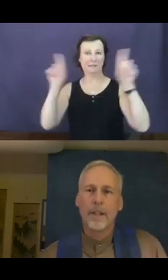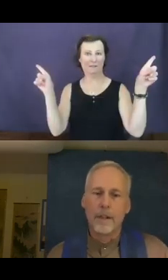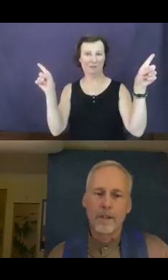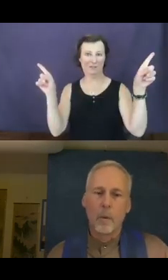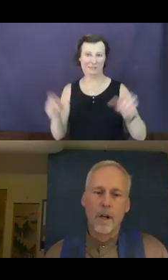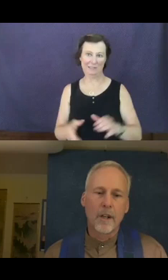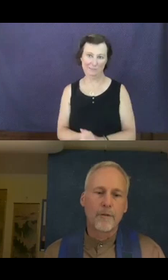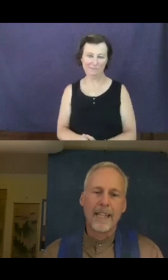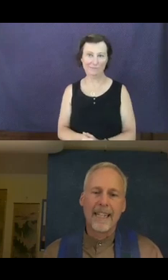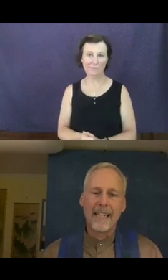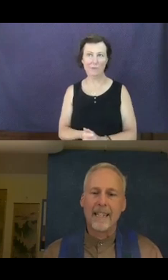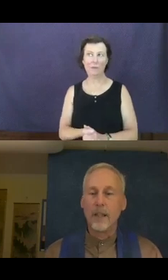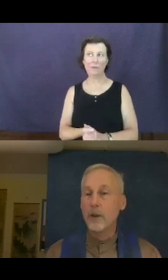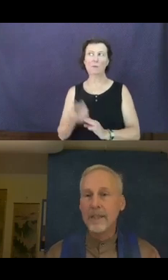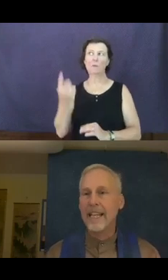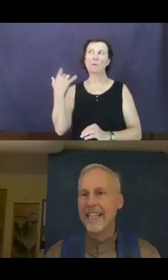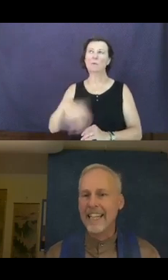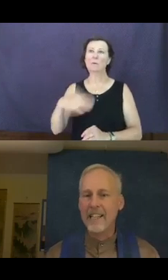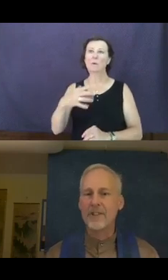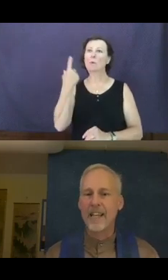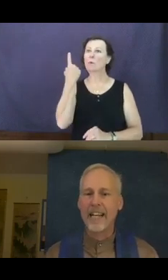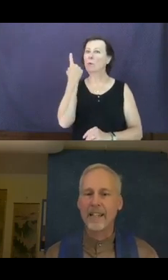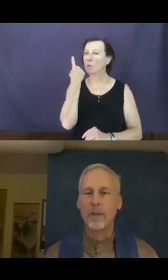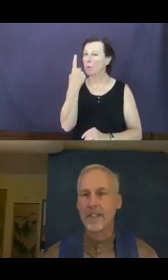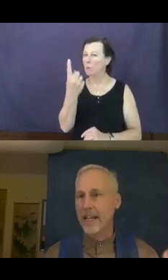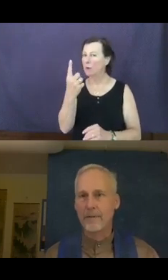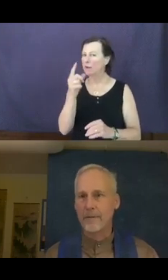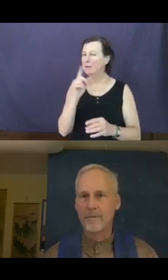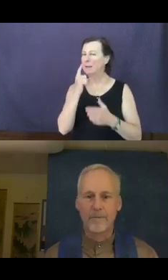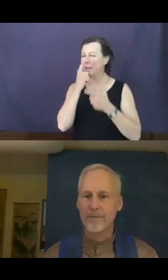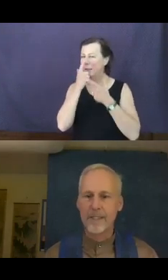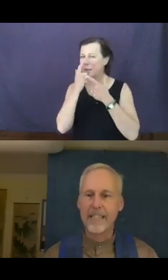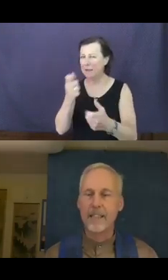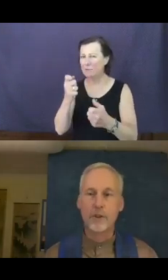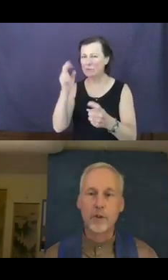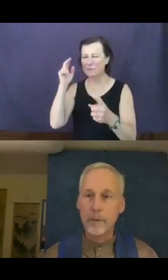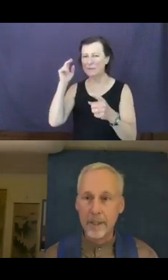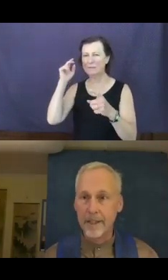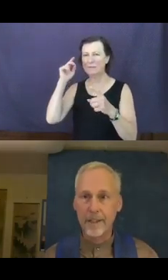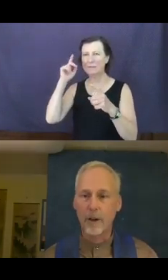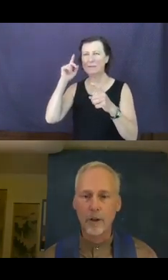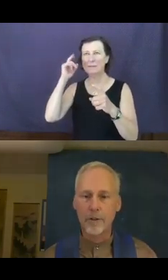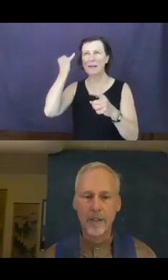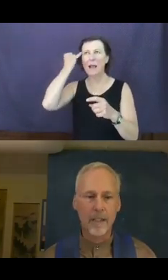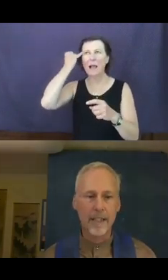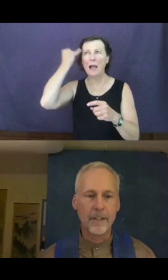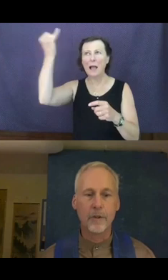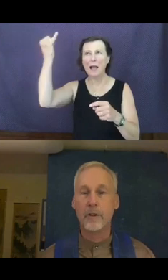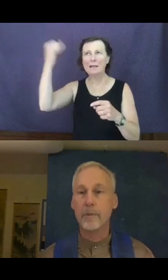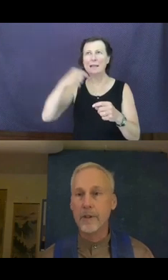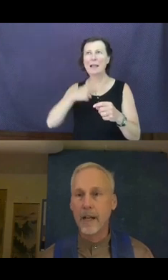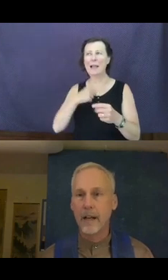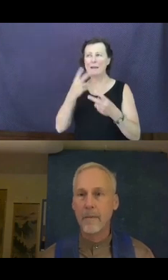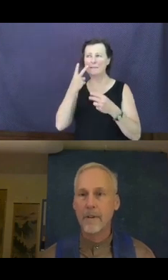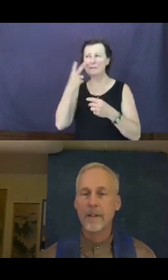There's a wonderfully illuminating insight which I've seen attributed alternately to the Buddha,